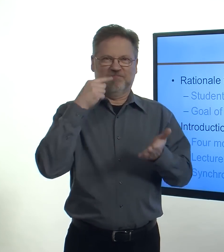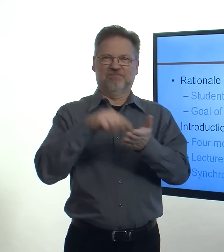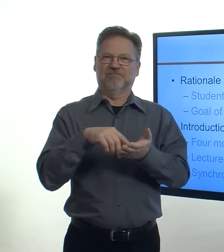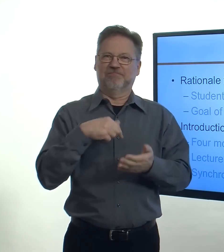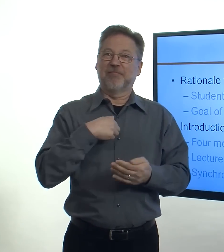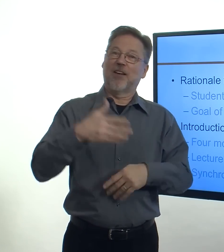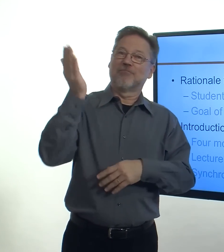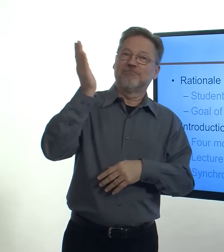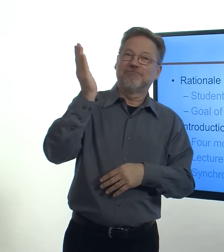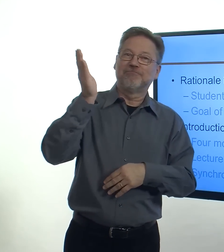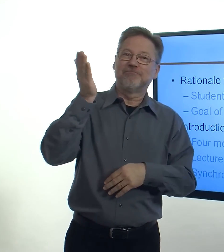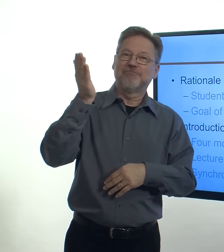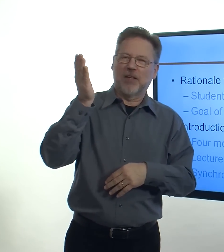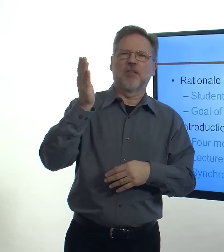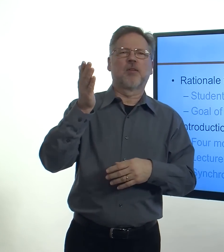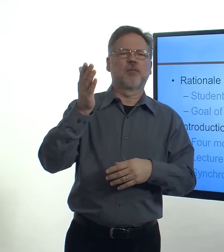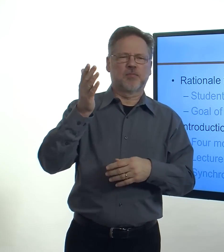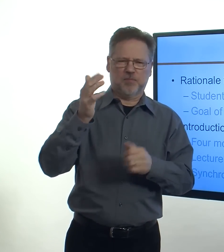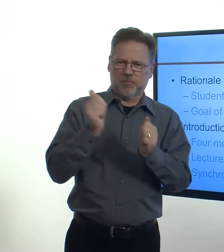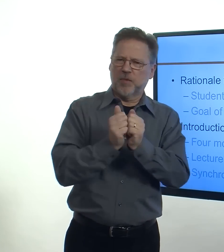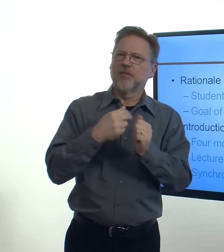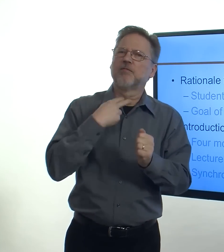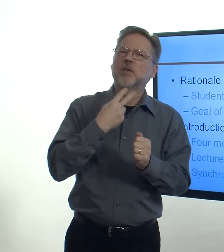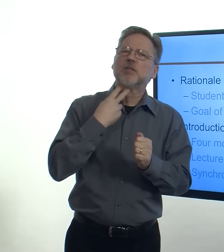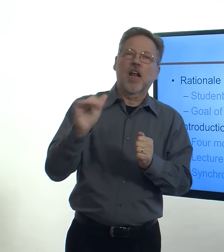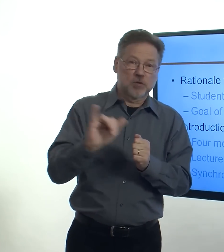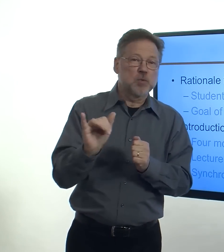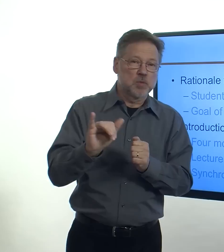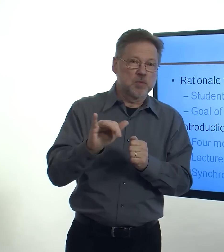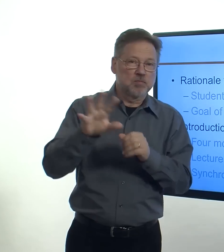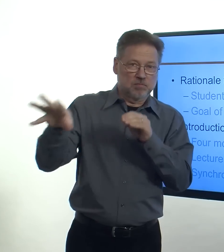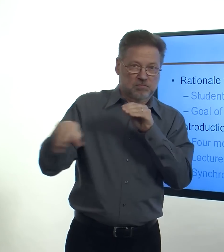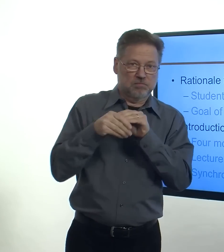I’ll be teaching. You may have already noticed that as I’ve been lecturing, a voiceover